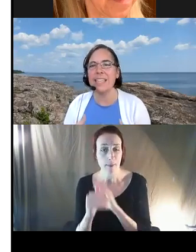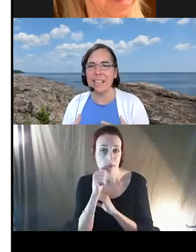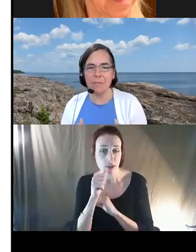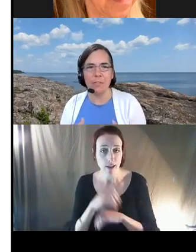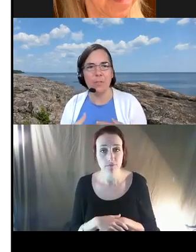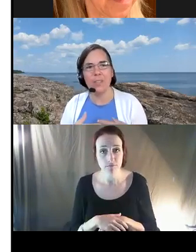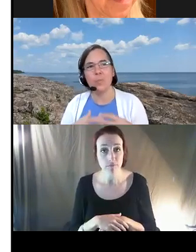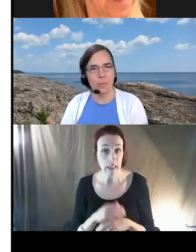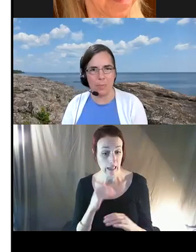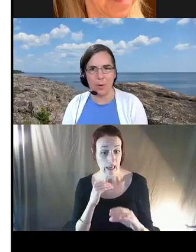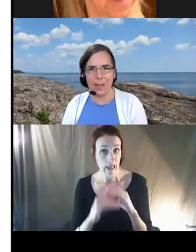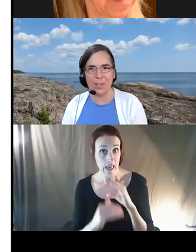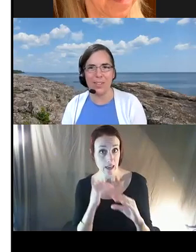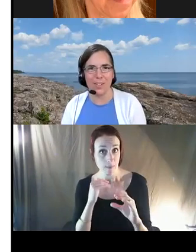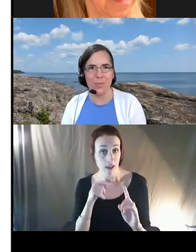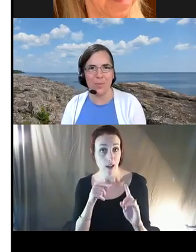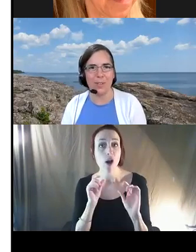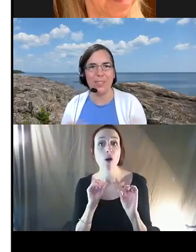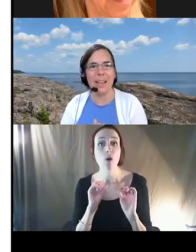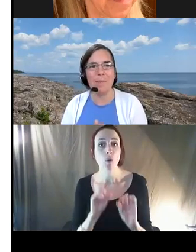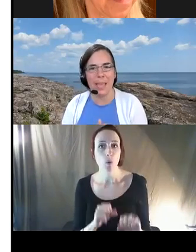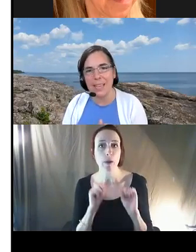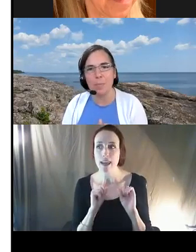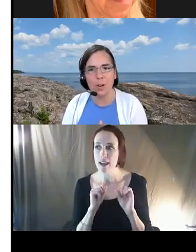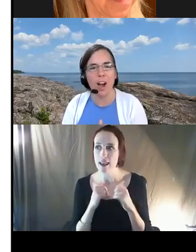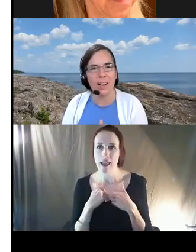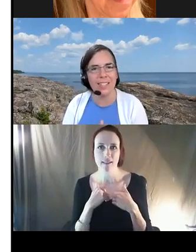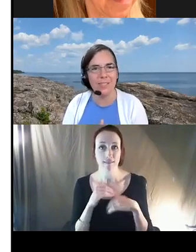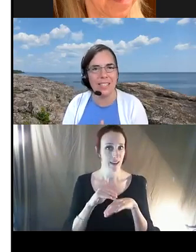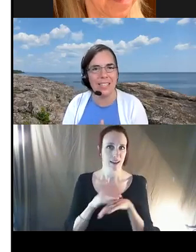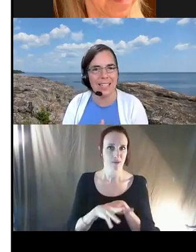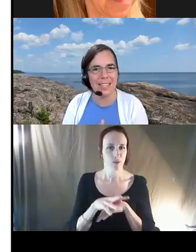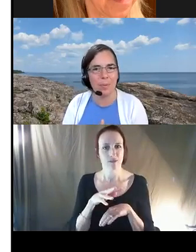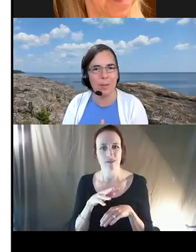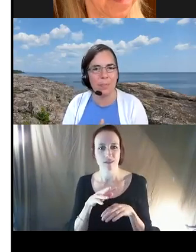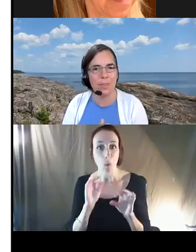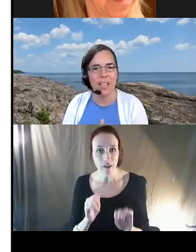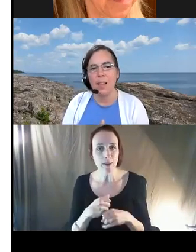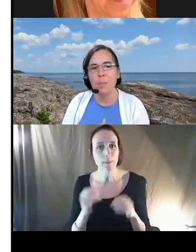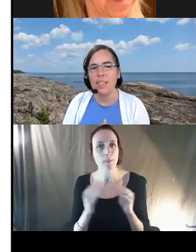influence what we put out into the world and make it more cognitively accessibility.